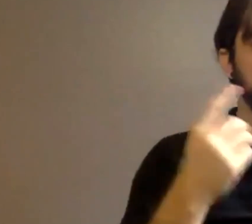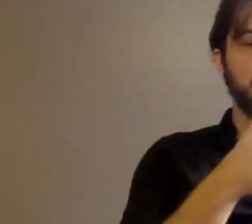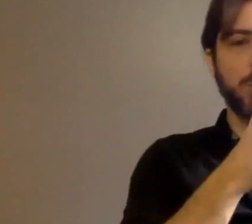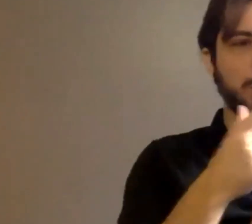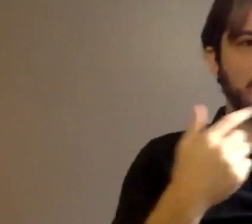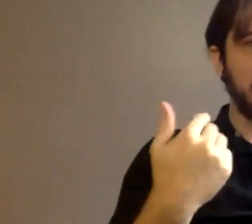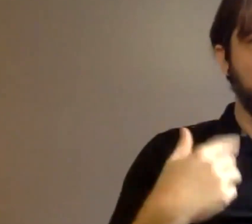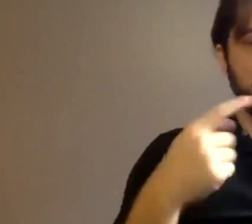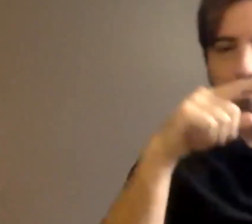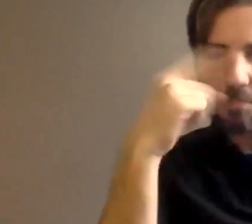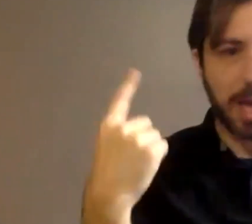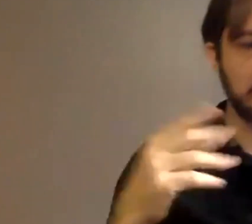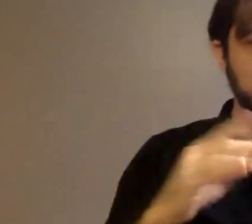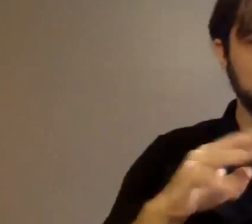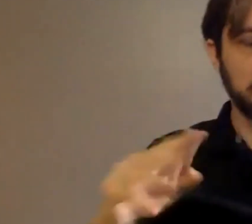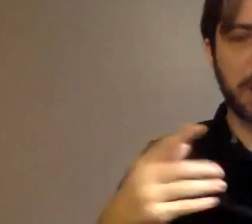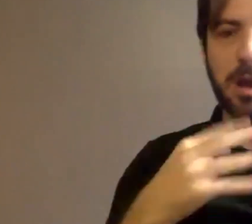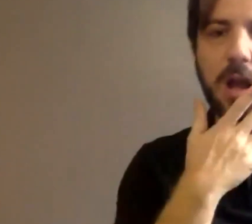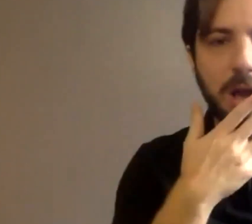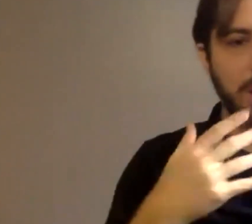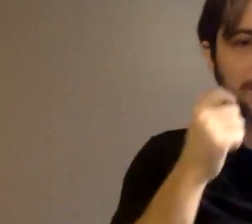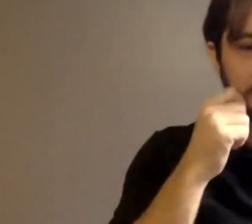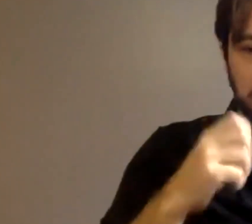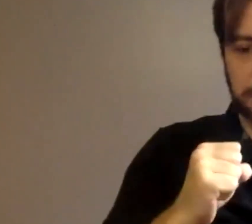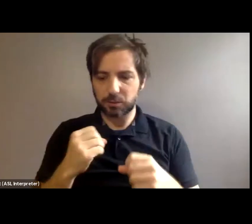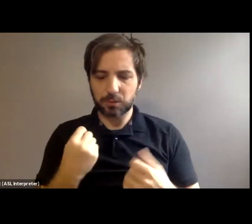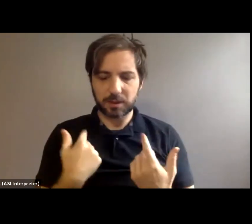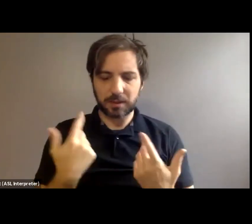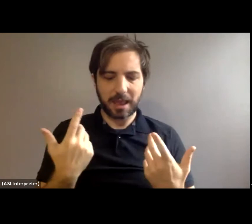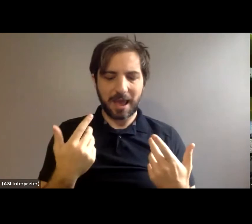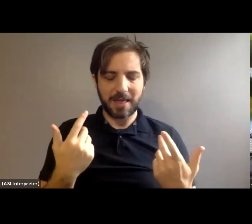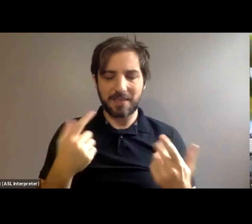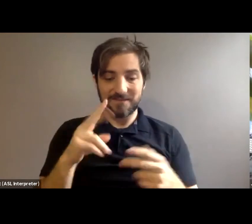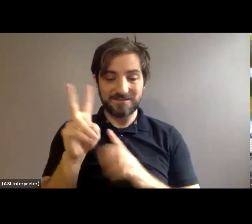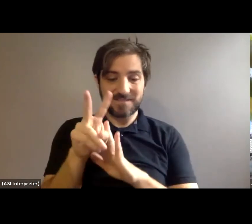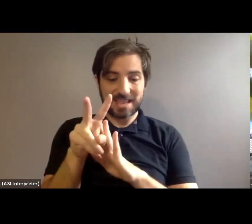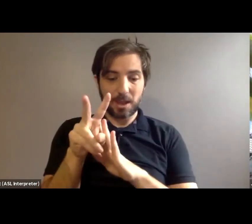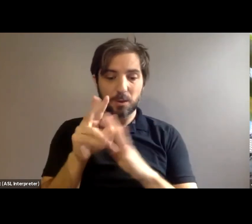including Full Radius and Heidi Lasky Dance. The videos were packaged into weekly episodes